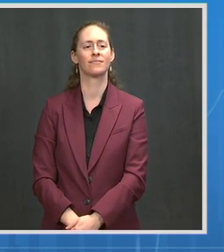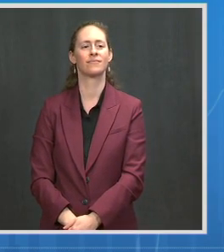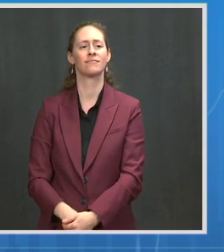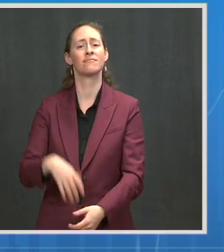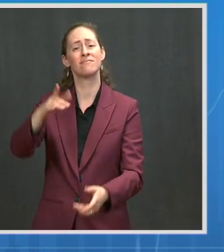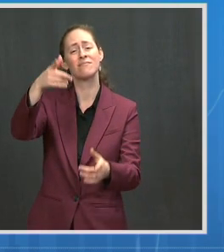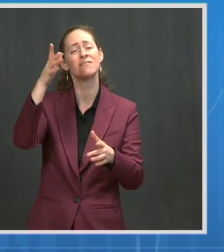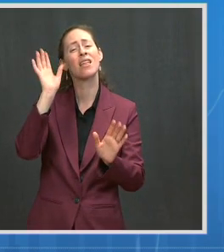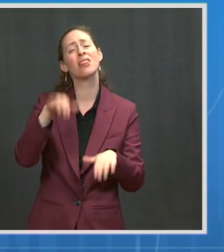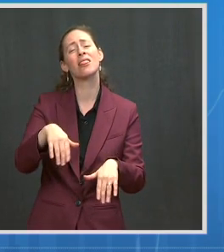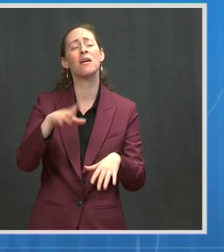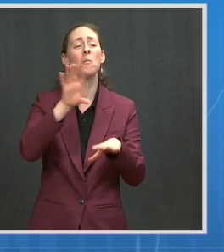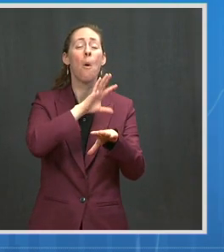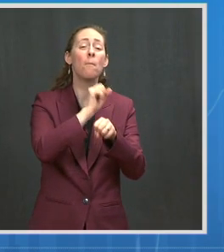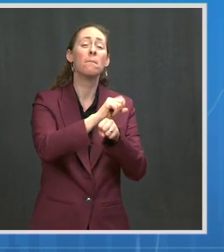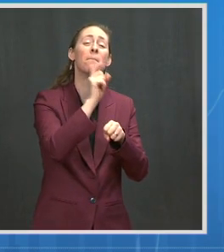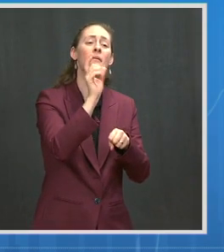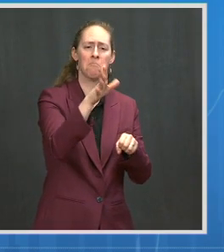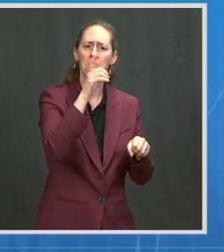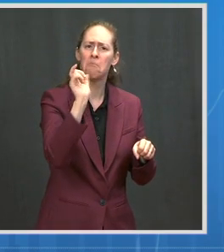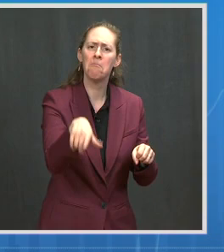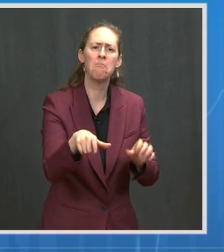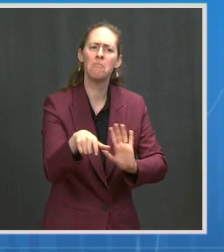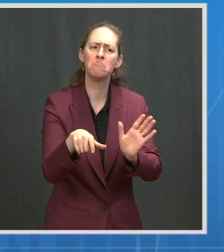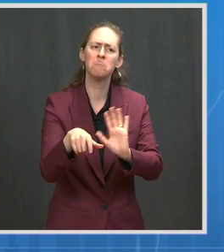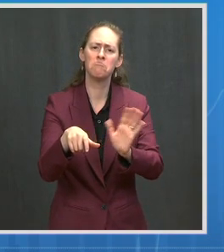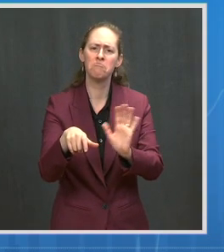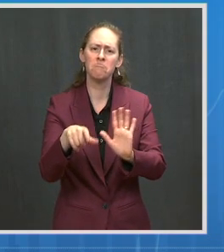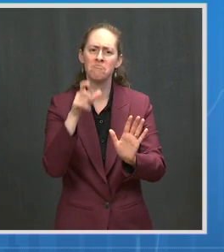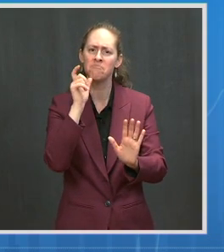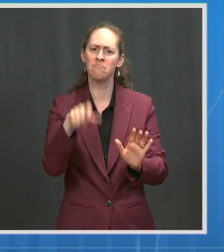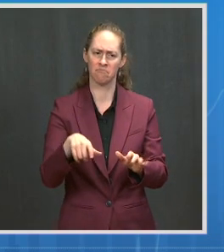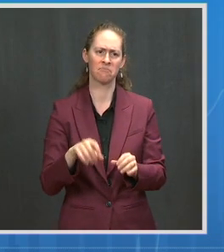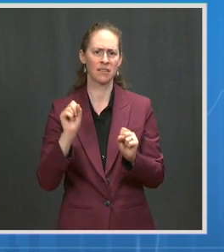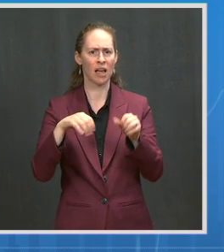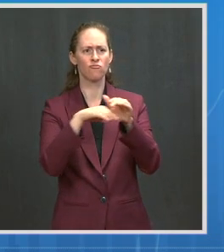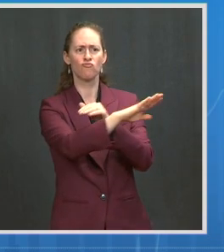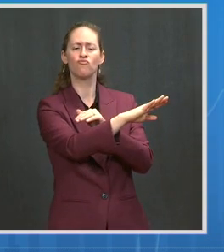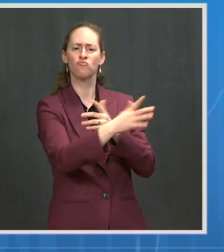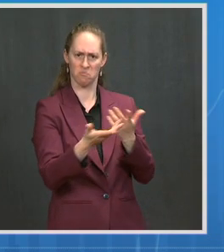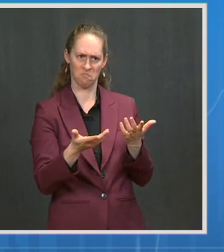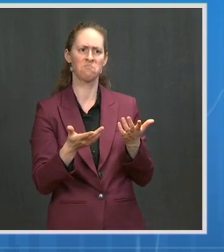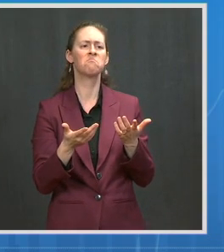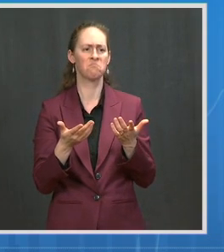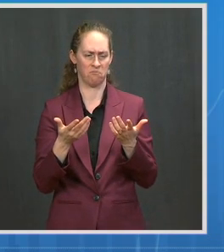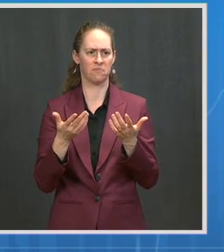More than 20,000 local pharmacies in communities across the nation are offering walk-in vaccines.